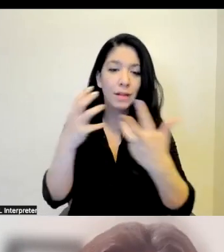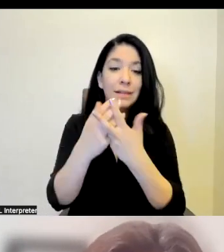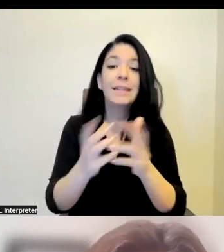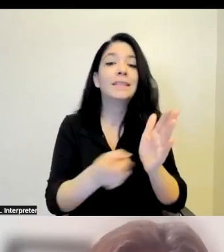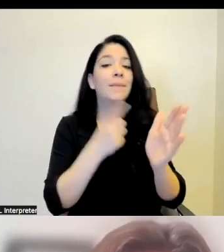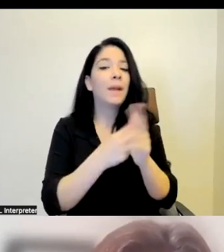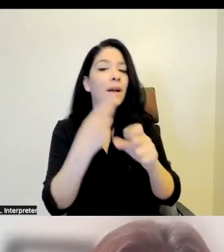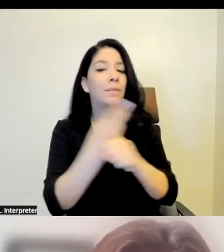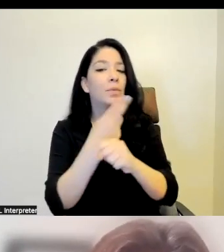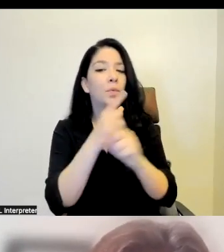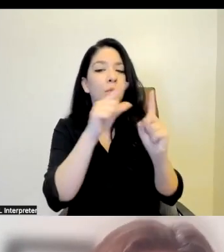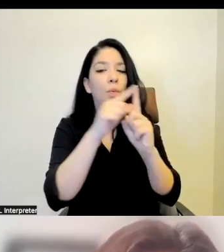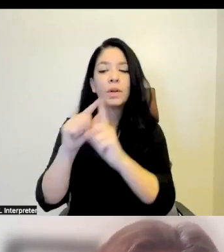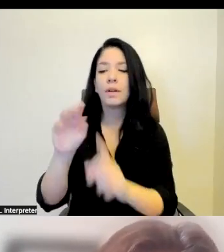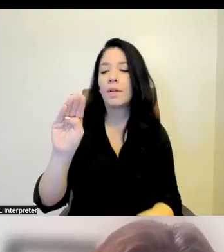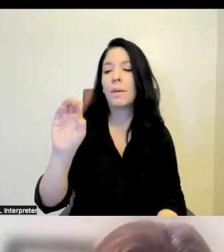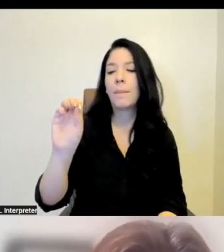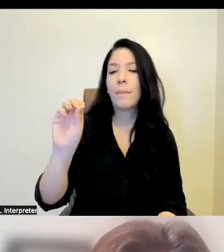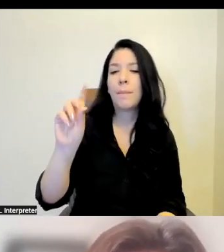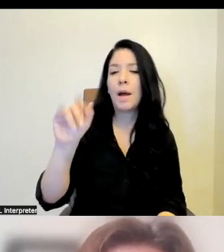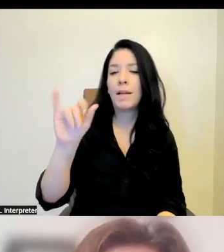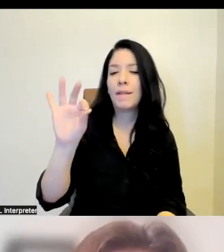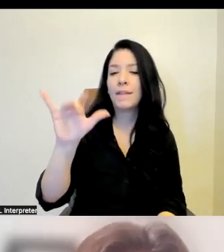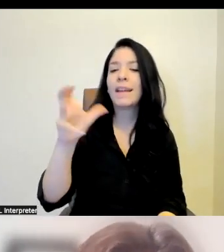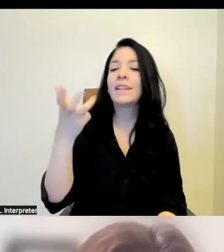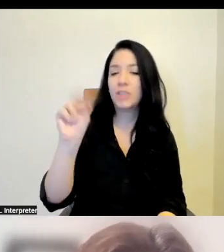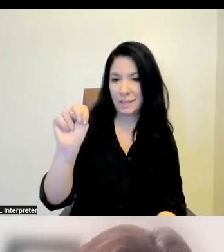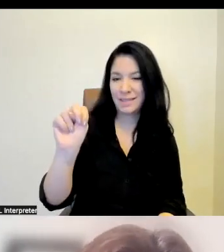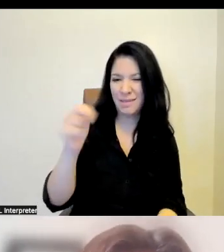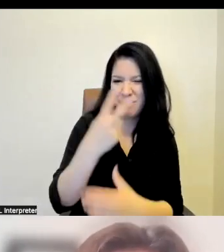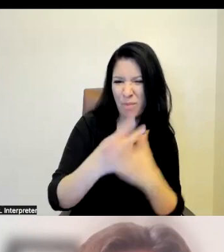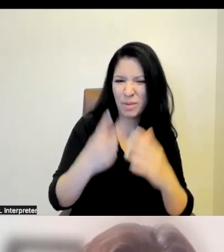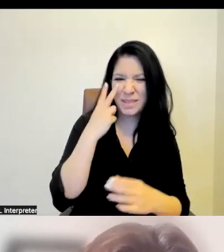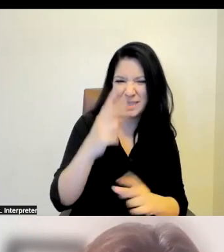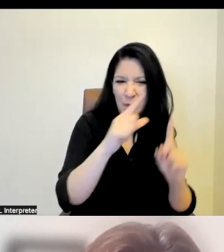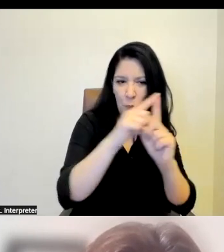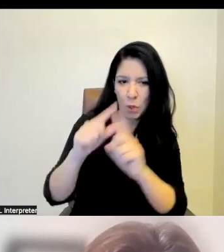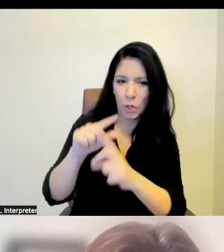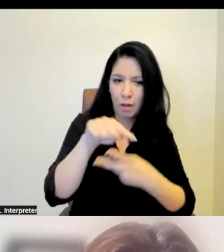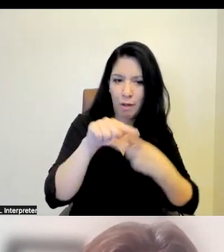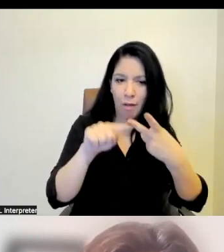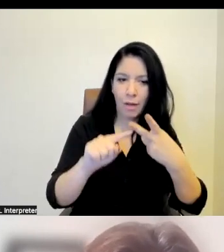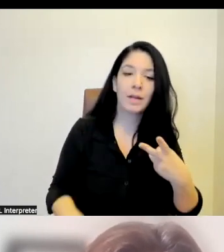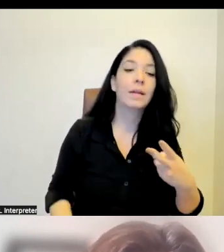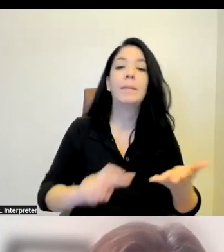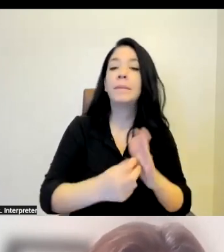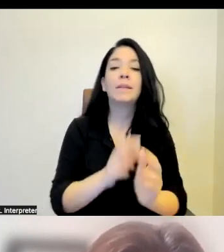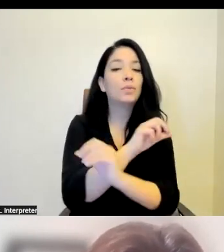They are both legally accepted phrases. Where necessary to achieving nondiscrimination. Unless